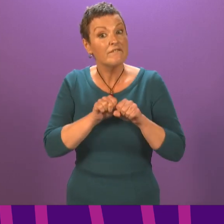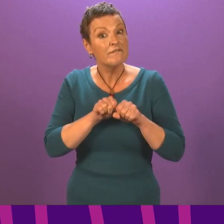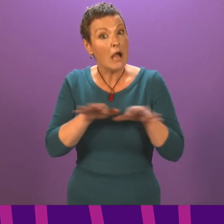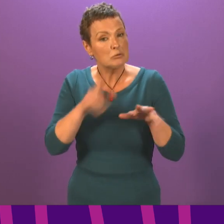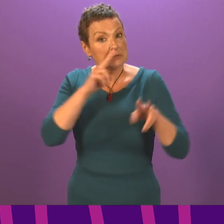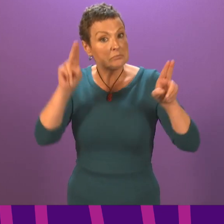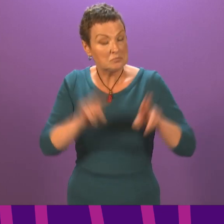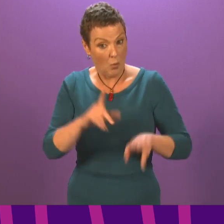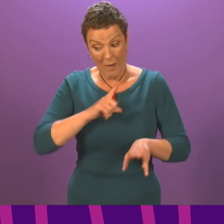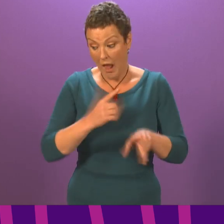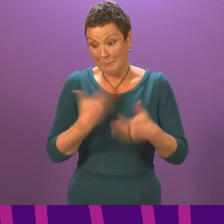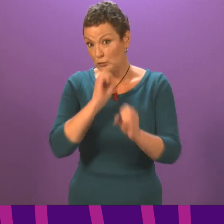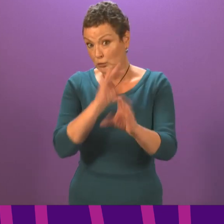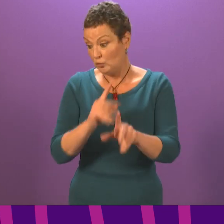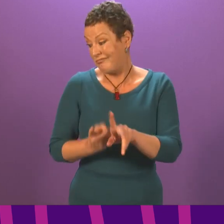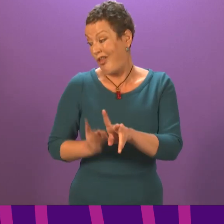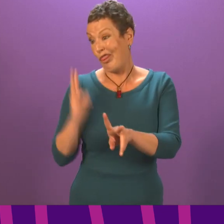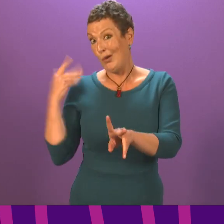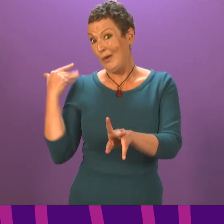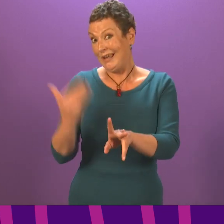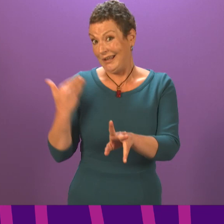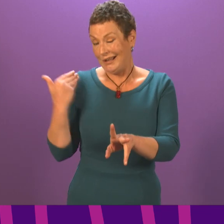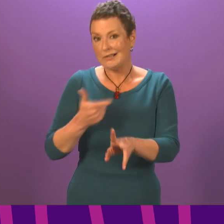in the space of three weeks, the number of cases in the population had fallen from 142